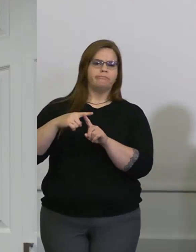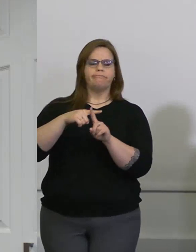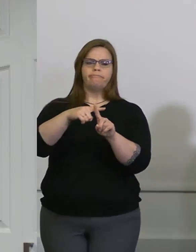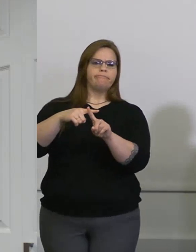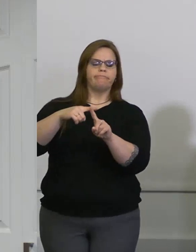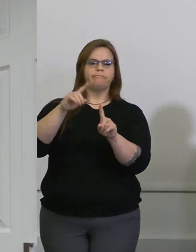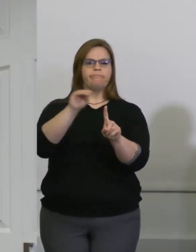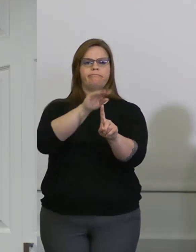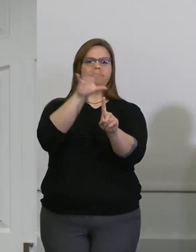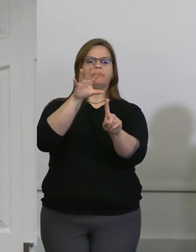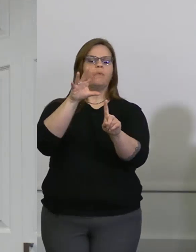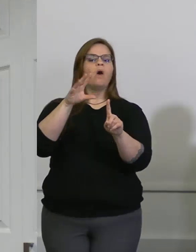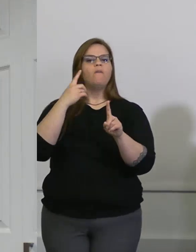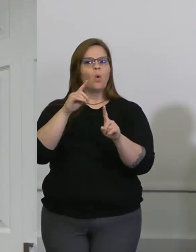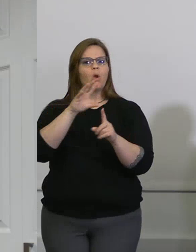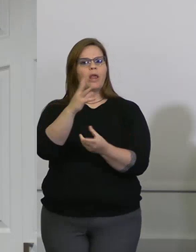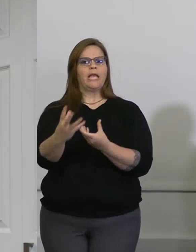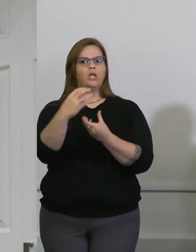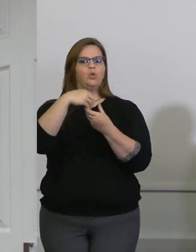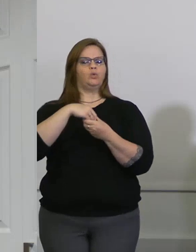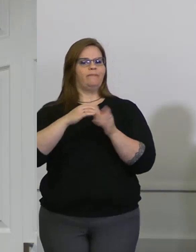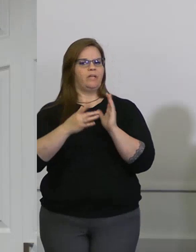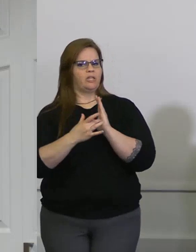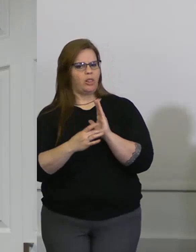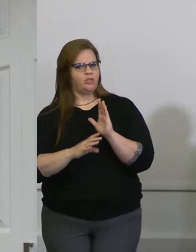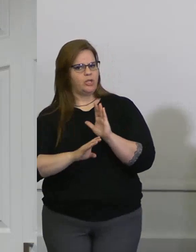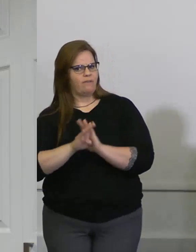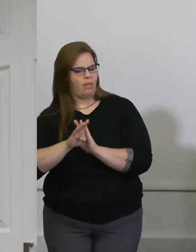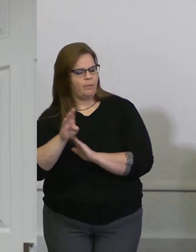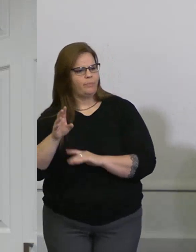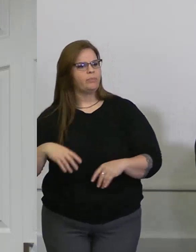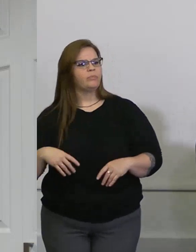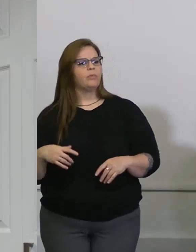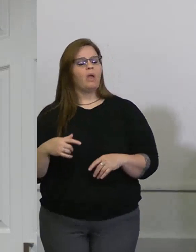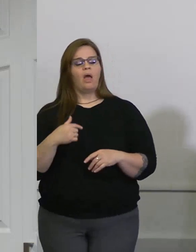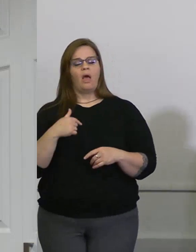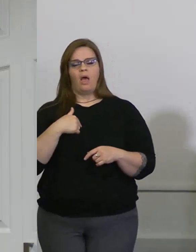development and, and I cannot be more proud of like what we've